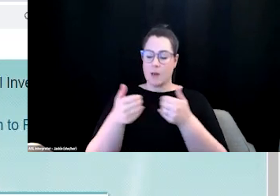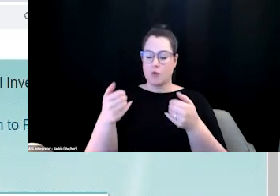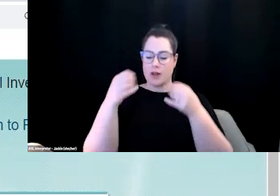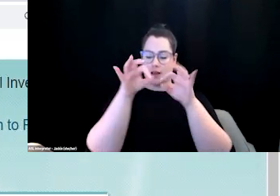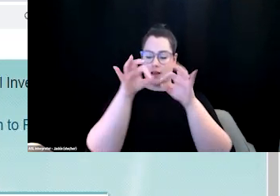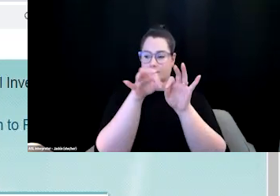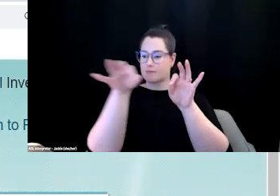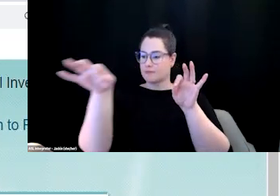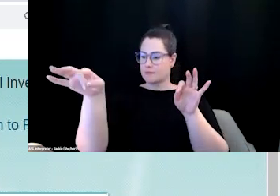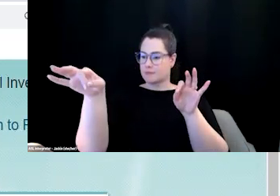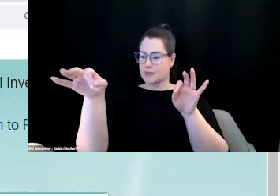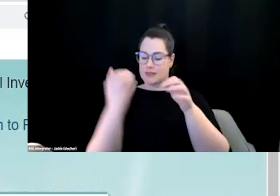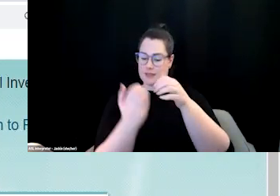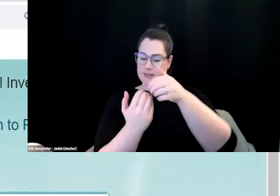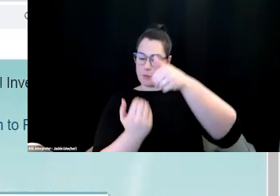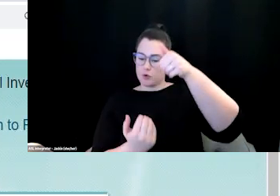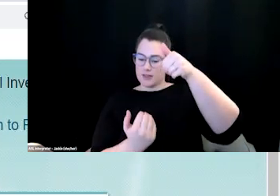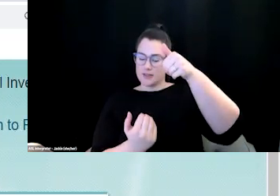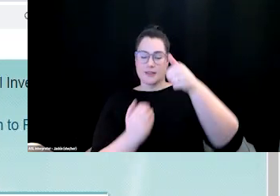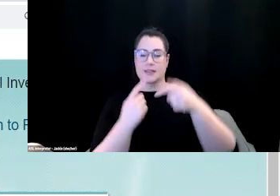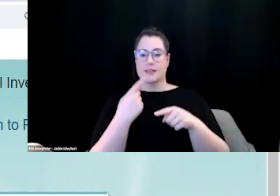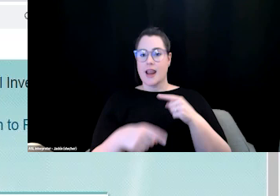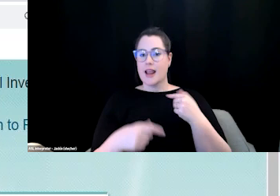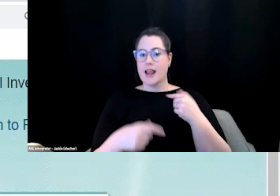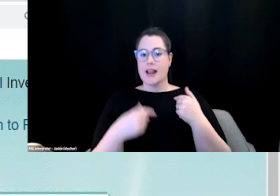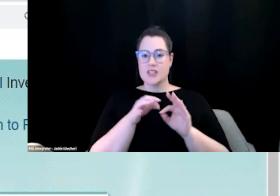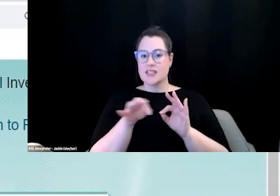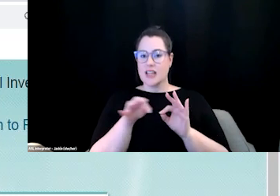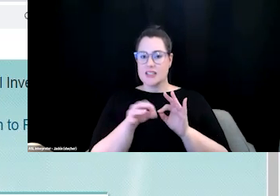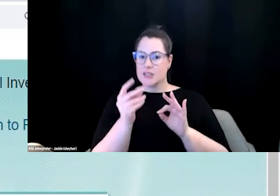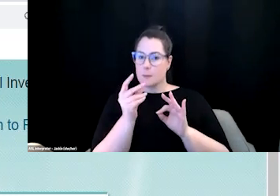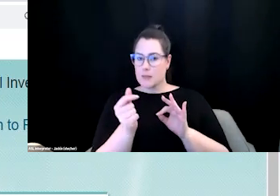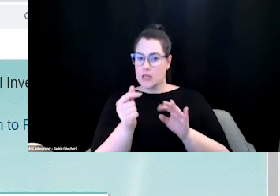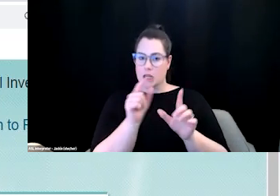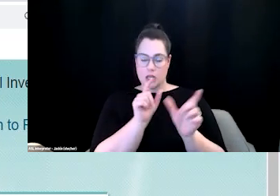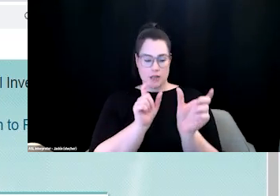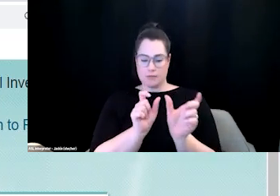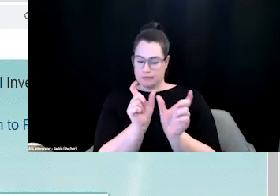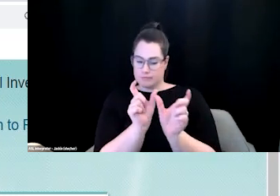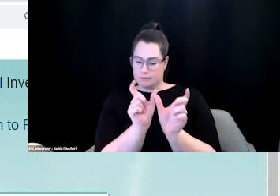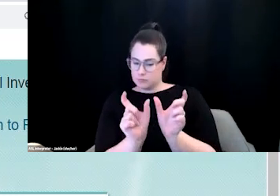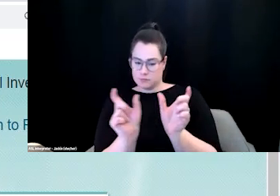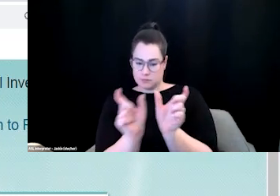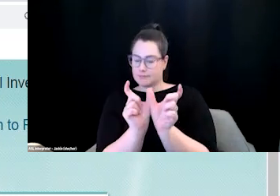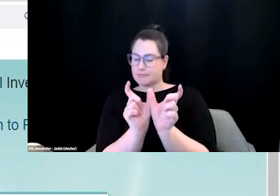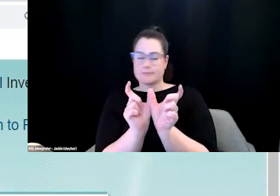It doesn't -- it can't have a sentence starting right afterwards. It has to be by itself. There is tolerance to allow for numbering.